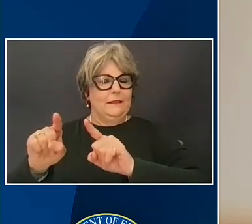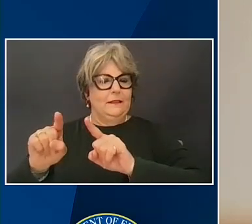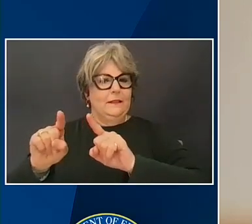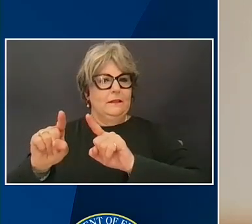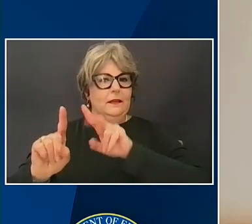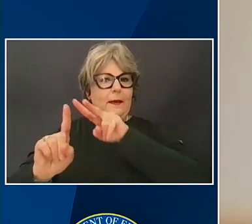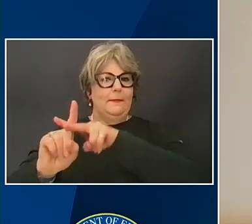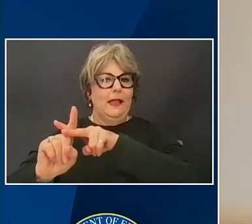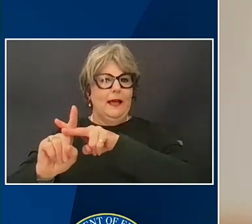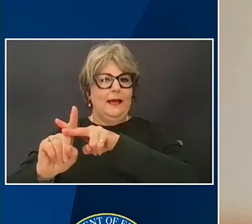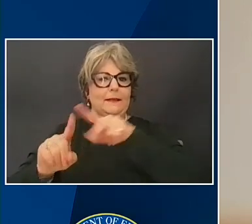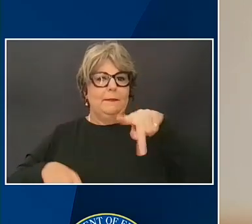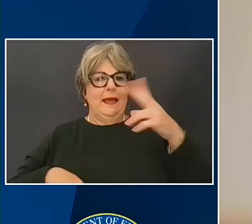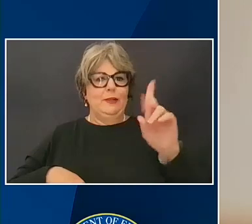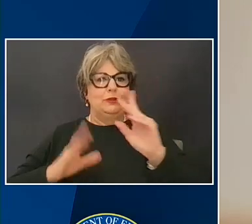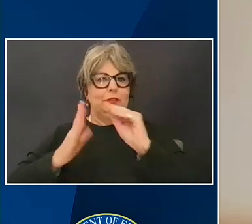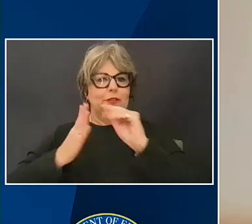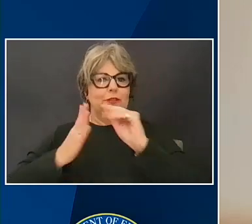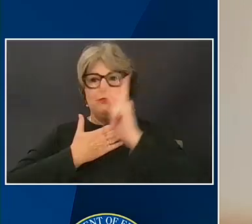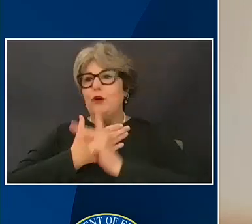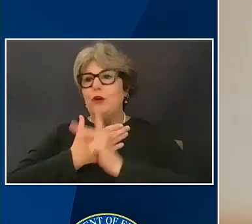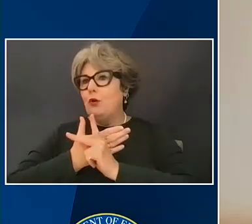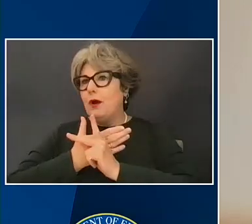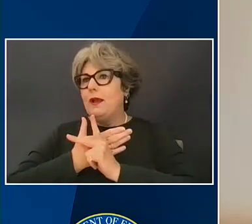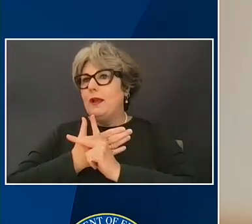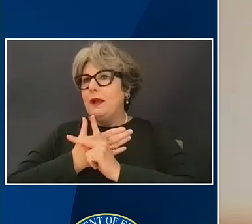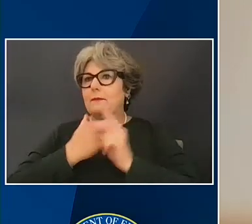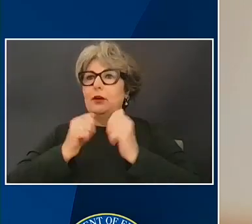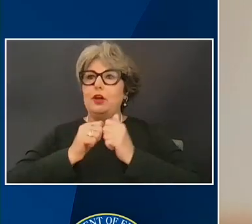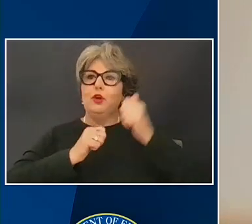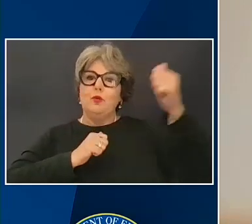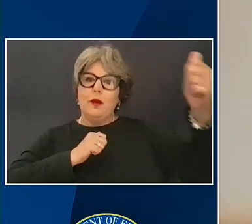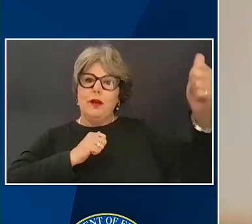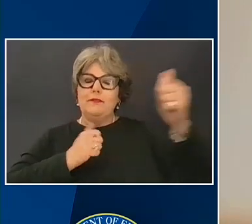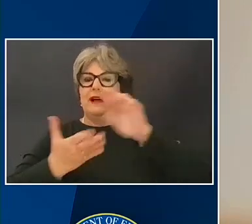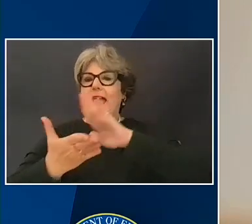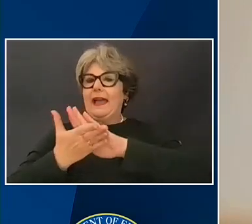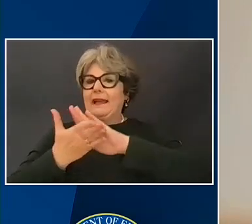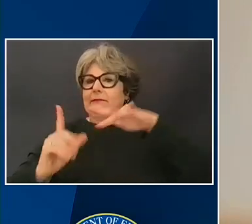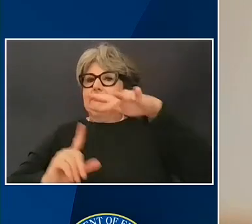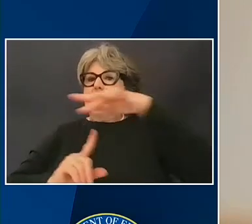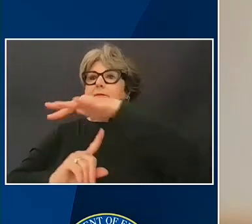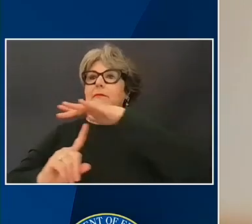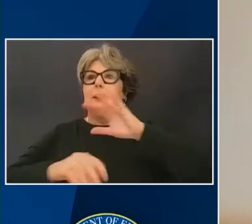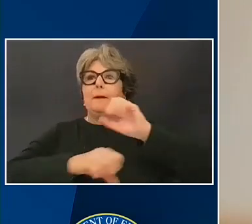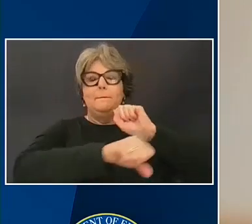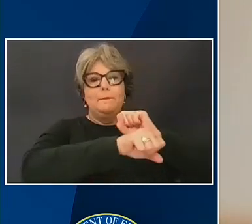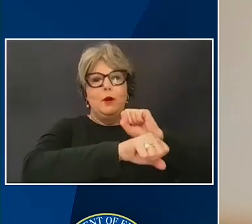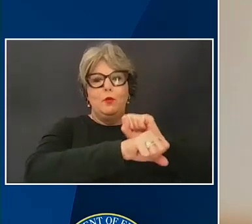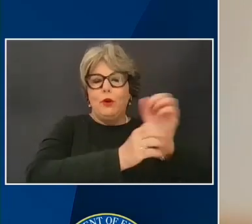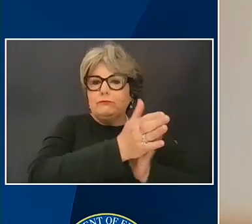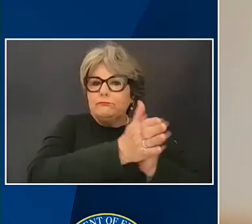Ph.D. program who is away from the academic environment, but working diligently on dissertation and things like